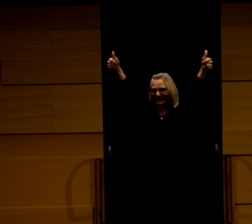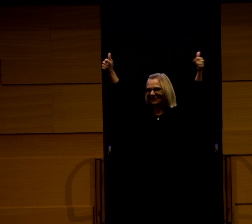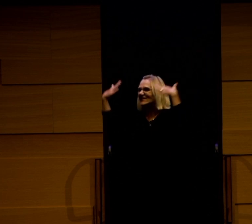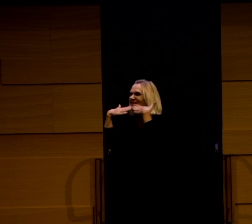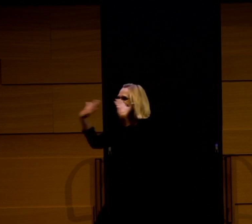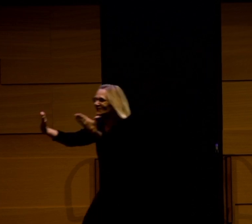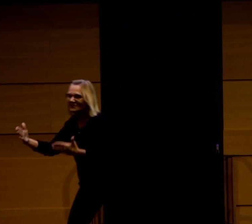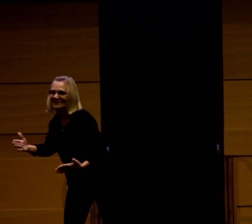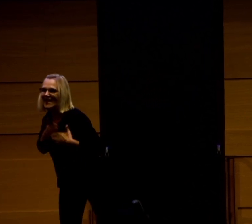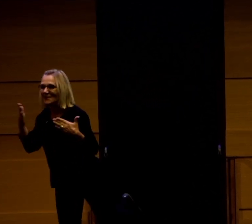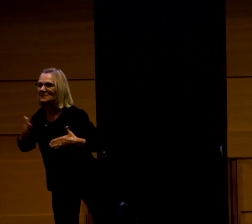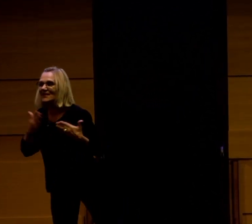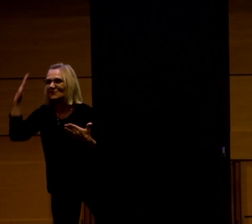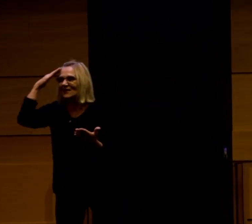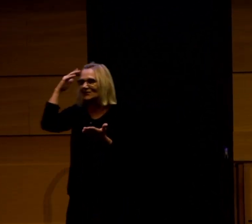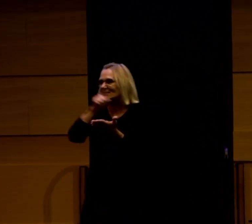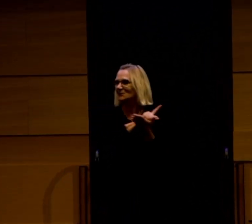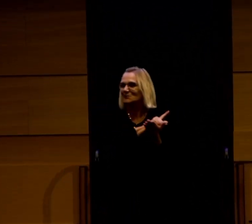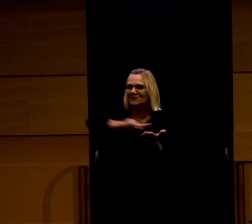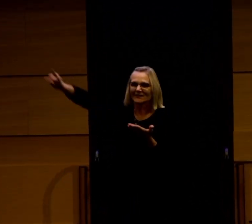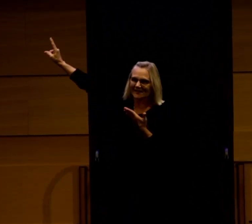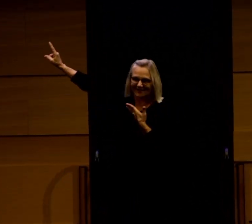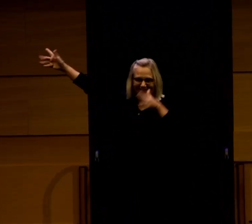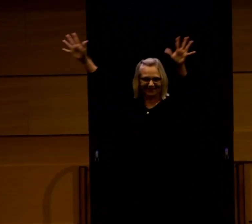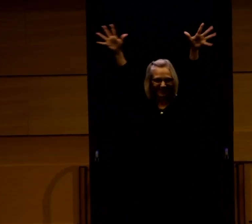Thank you so much, and have a good Deaf Awareness Week!